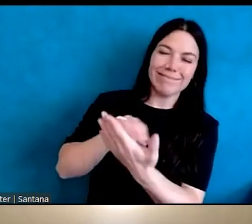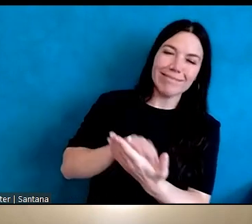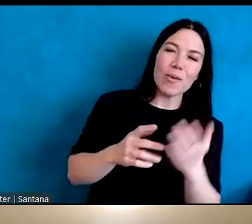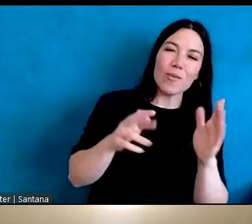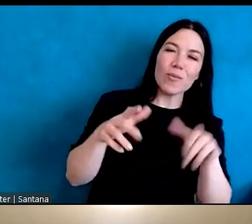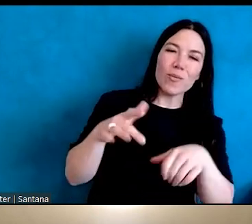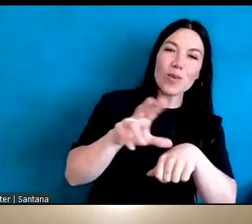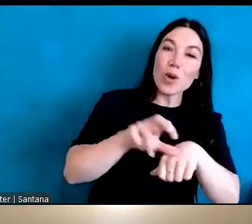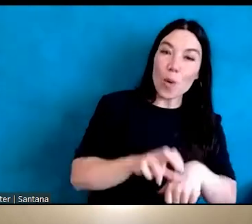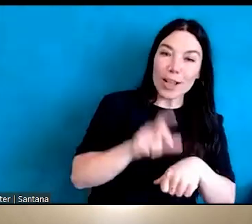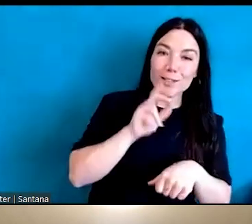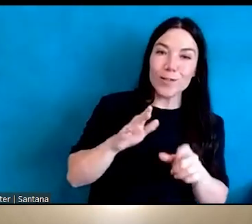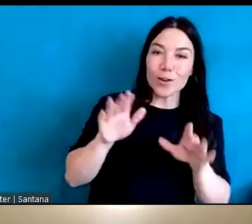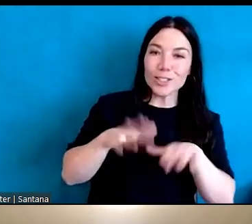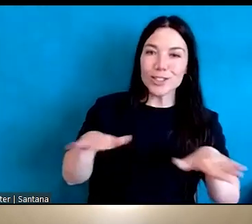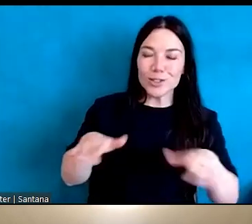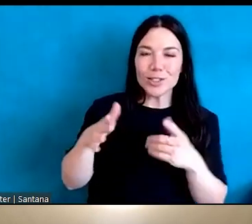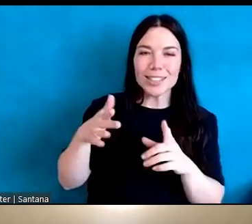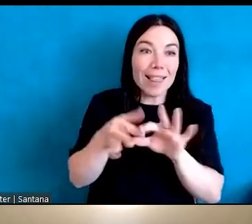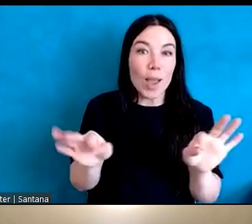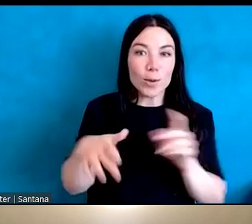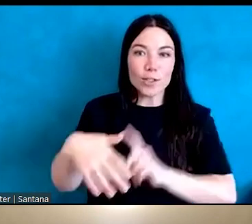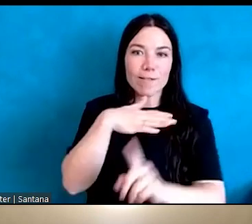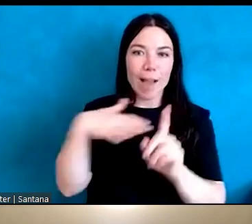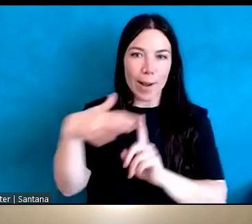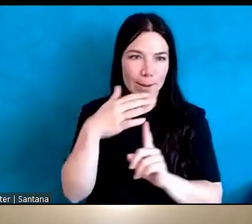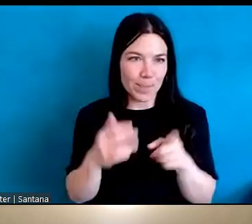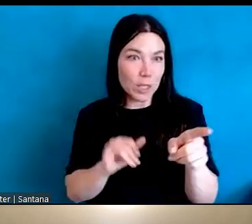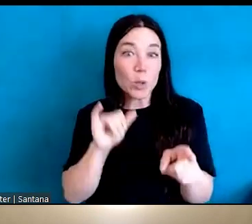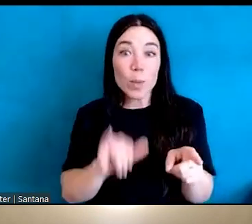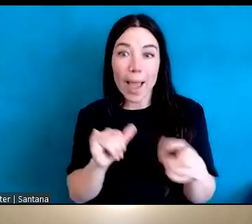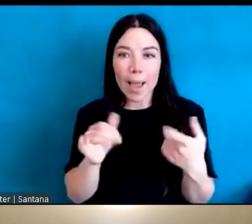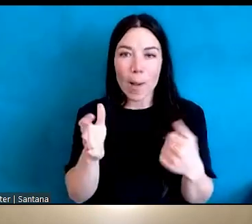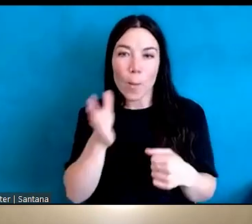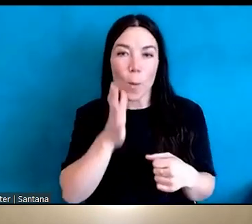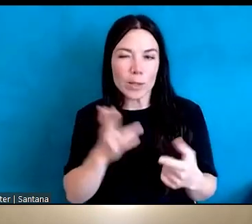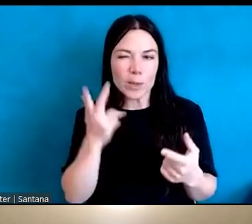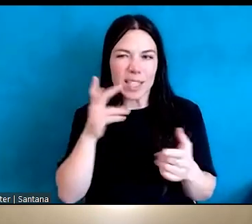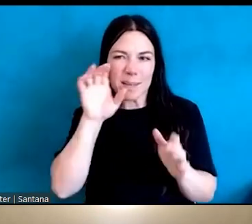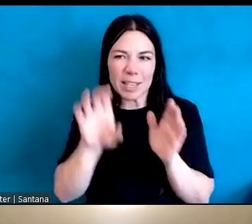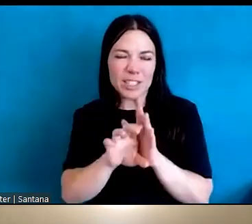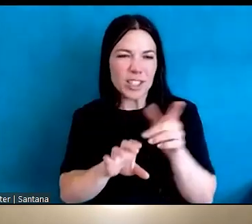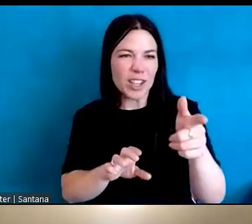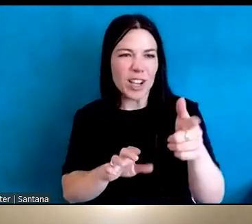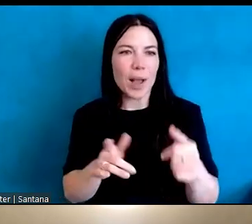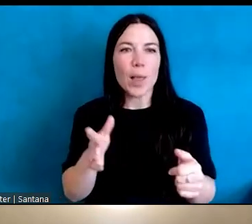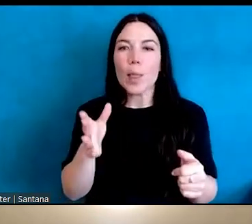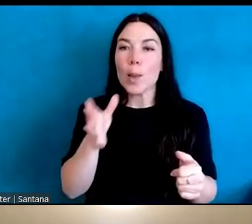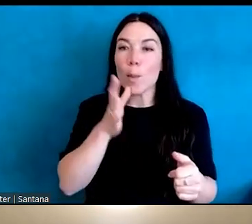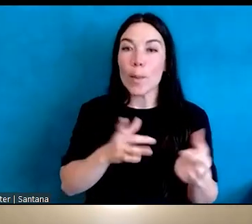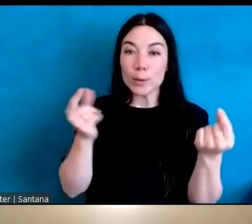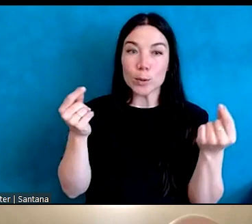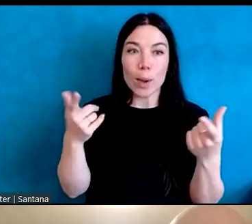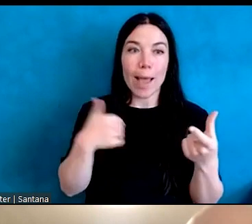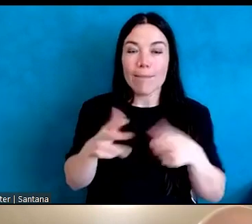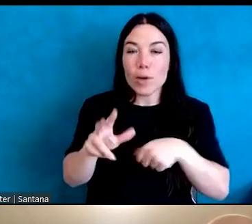So you can see here in this picture, the lady is putting a little recorder into a pouch in the child's overalls.